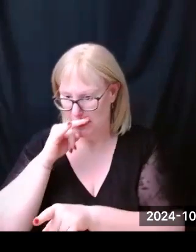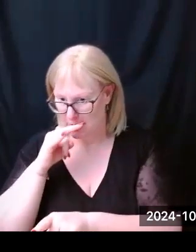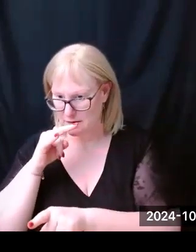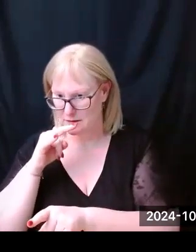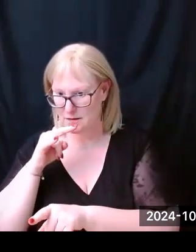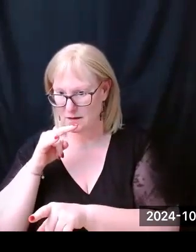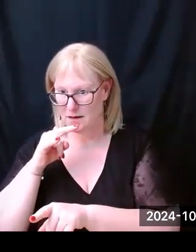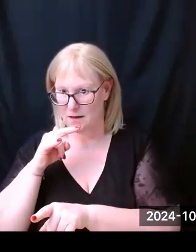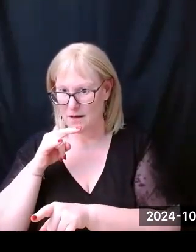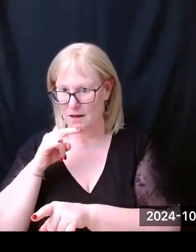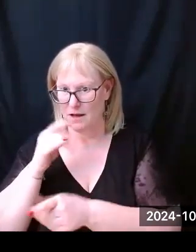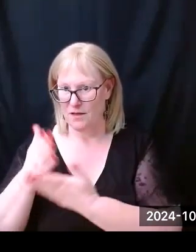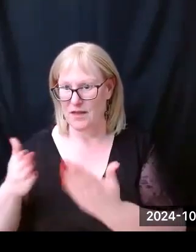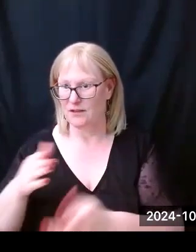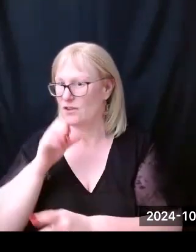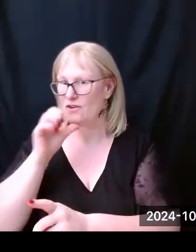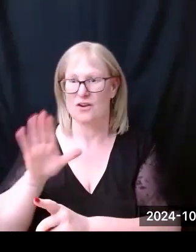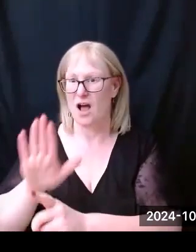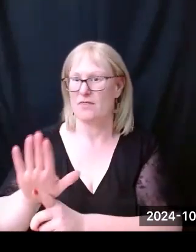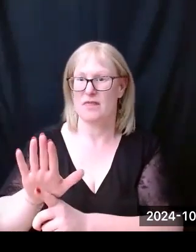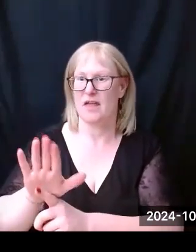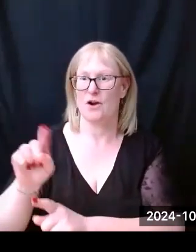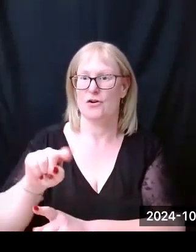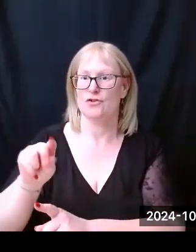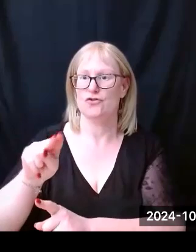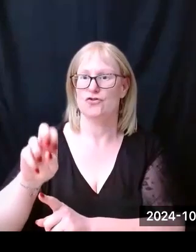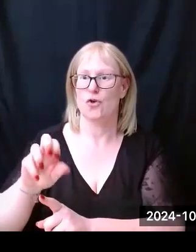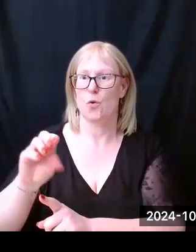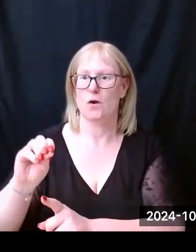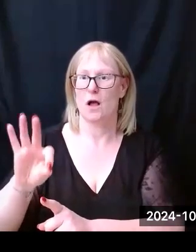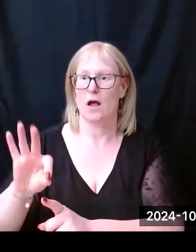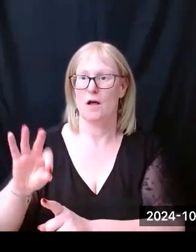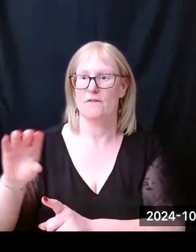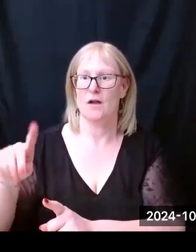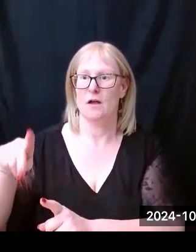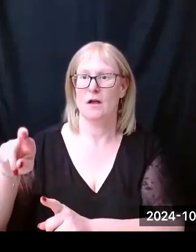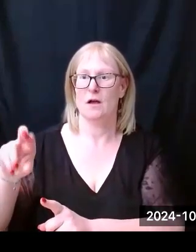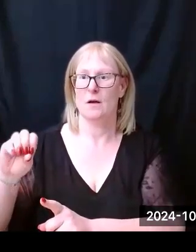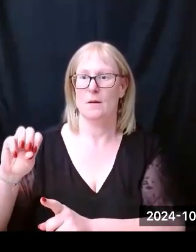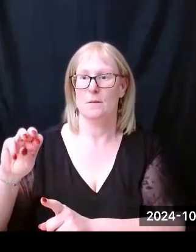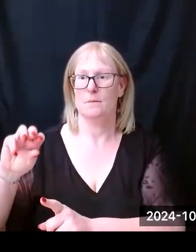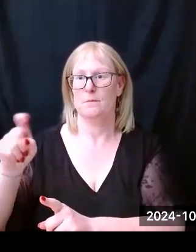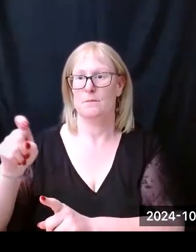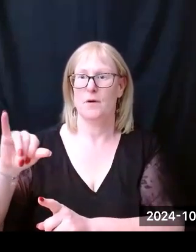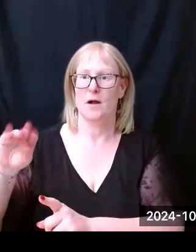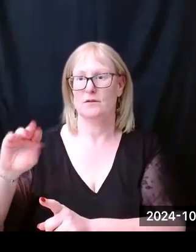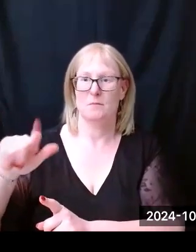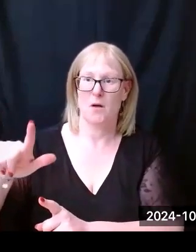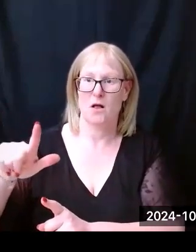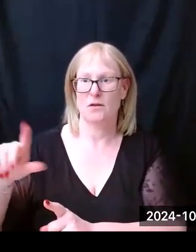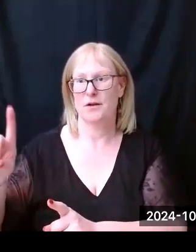in their zone of proximal development yet right we're providing the opportunity to scaffold something new through play.